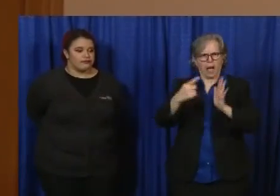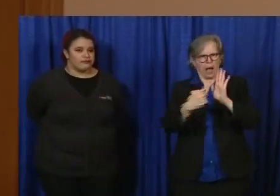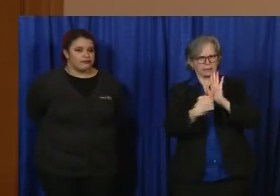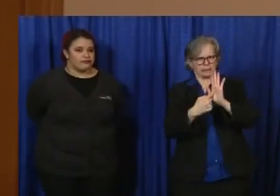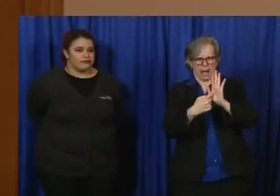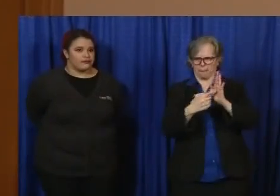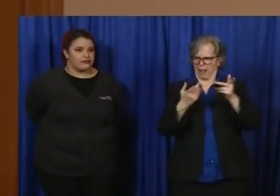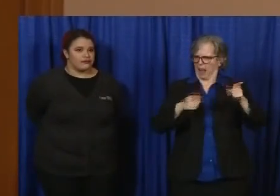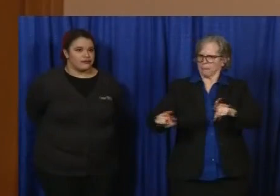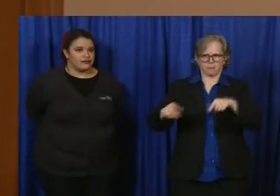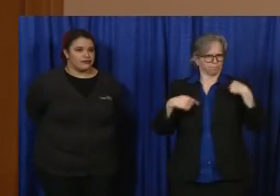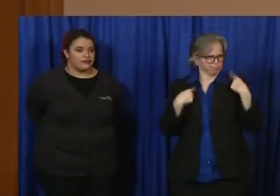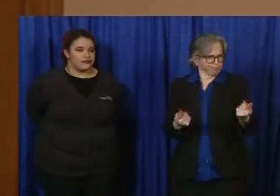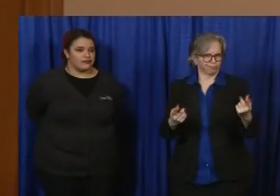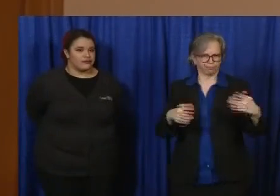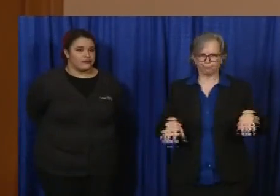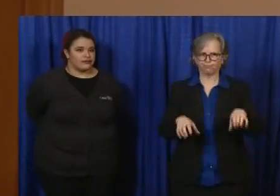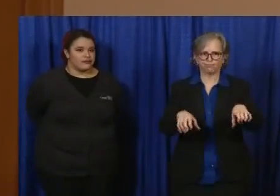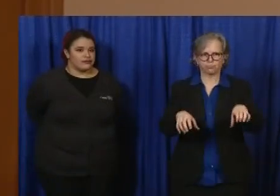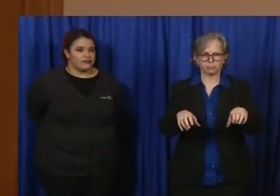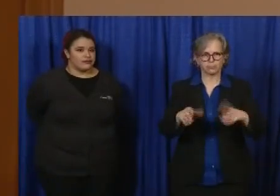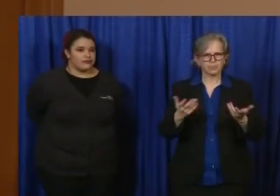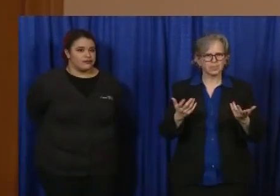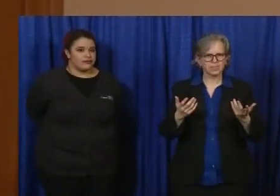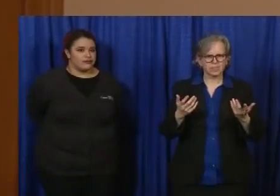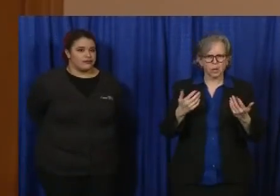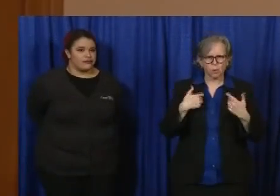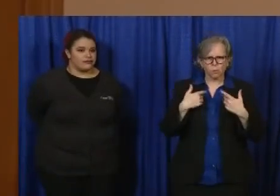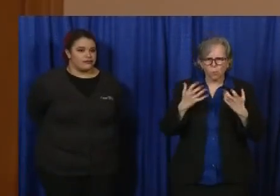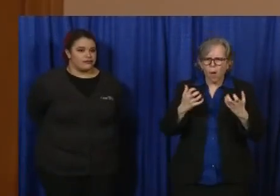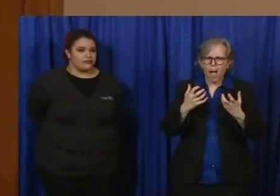TRAINING A SURGEON HOW THEY MIGHT BE ABLE TO DO SOME